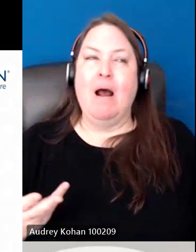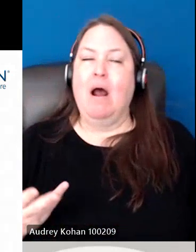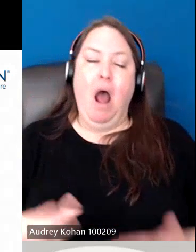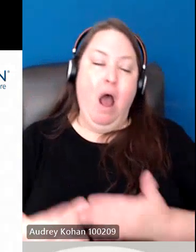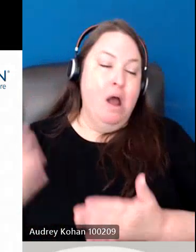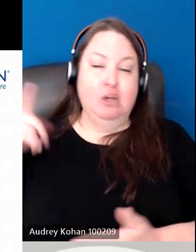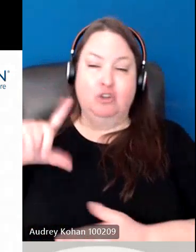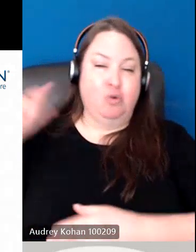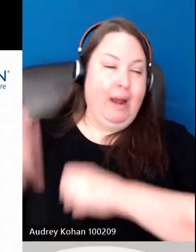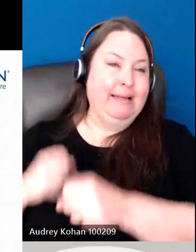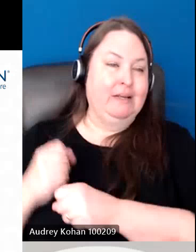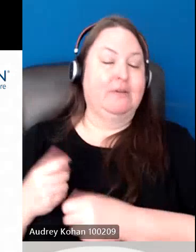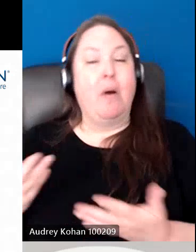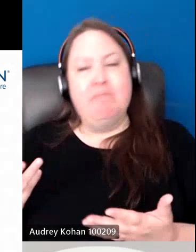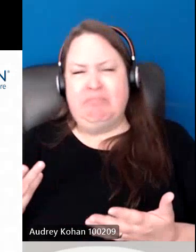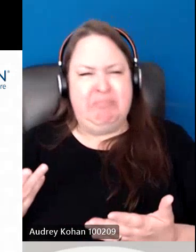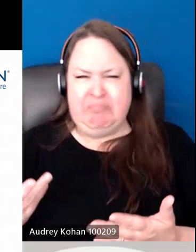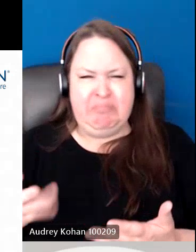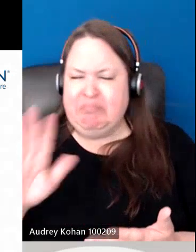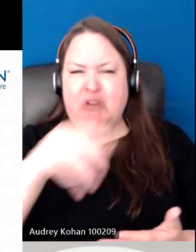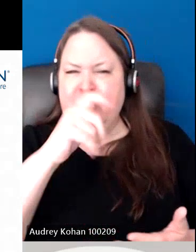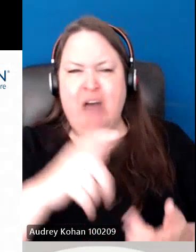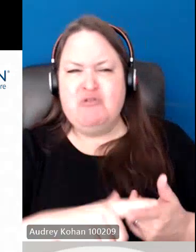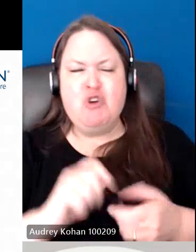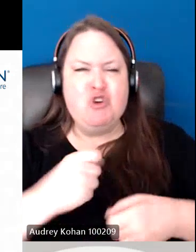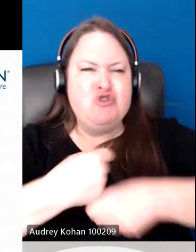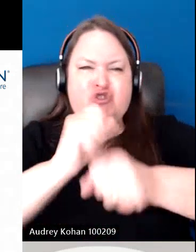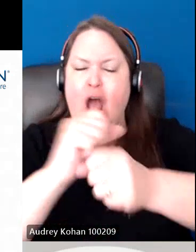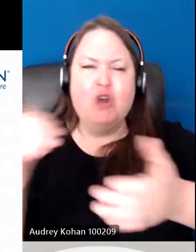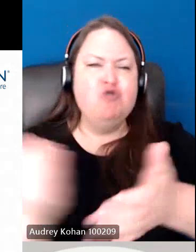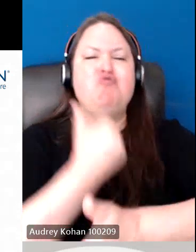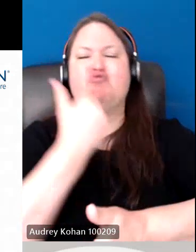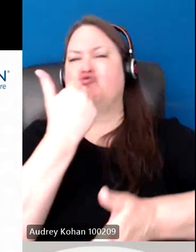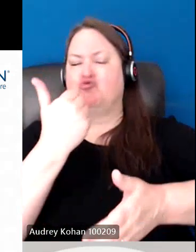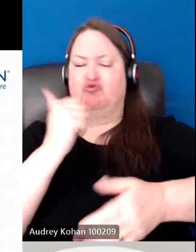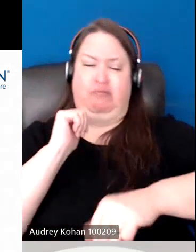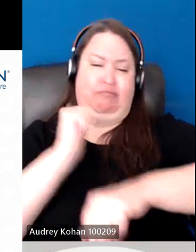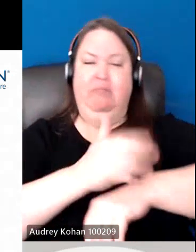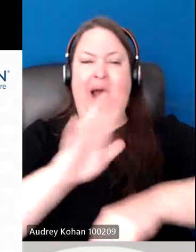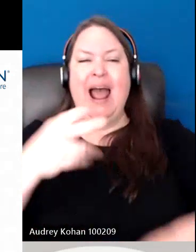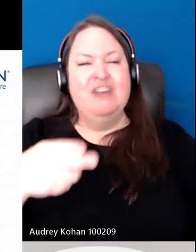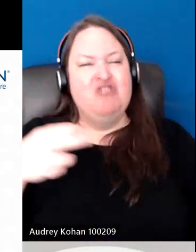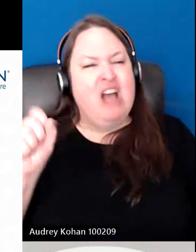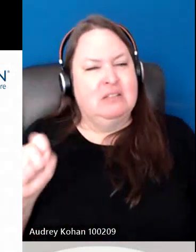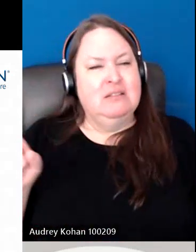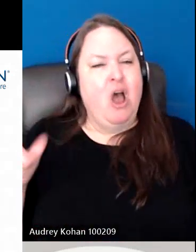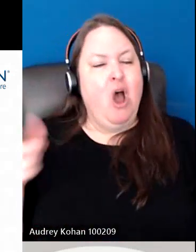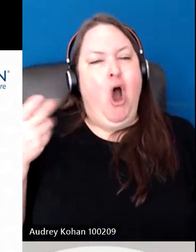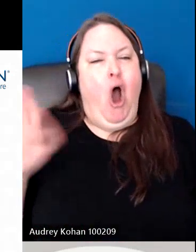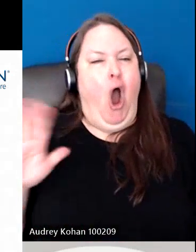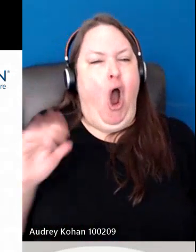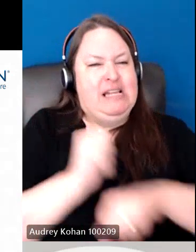years well there's no need to create any policies from scratch HHS has created some sample policy